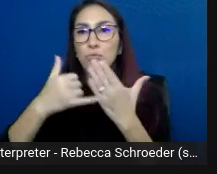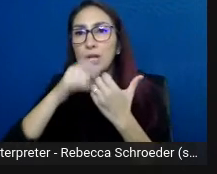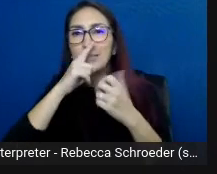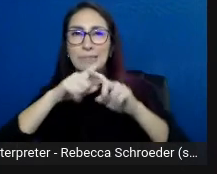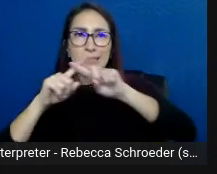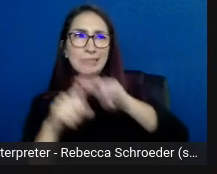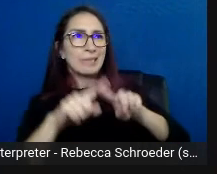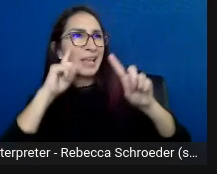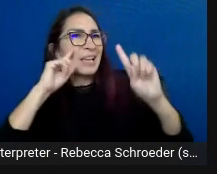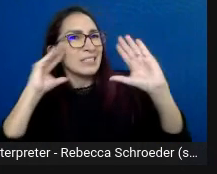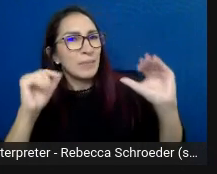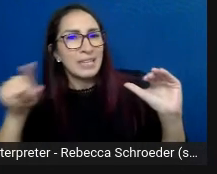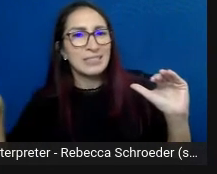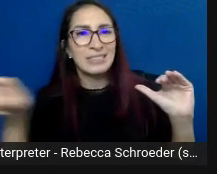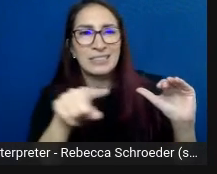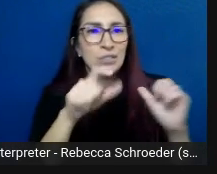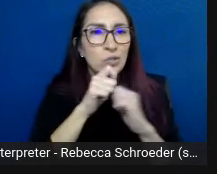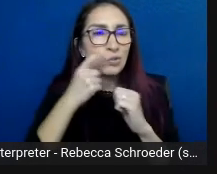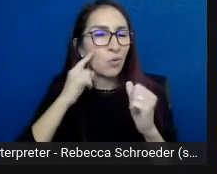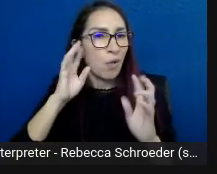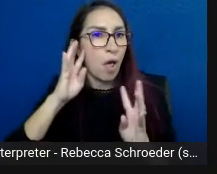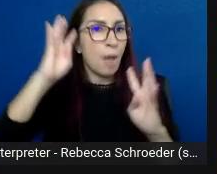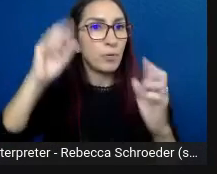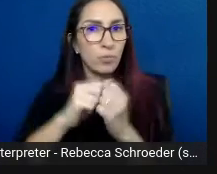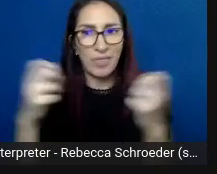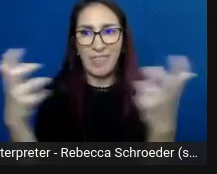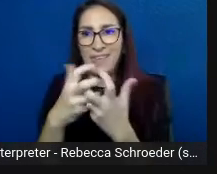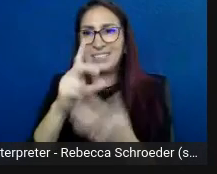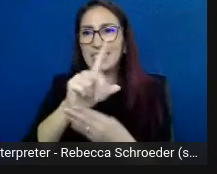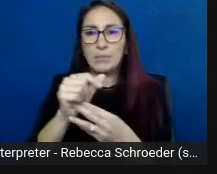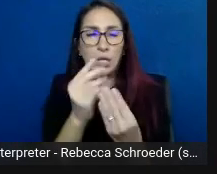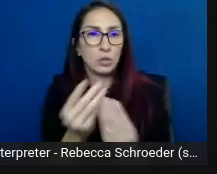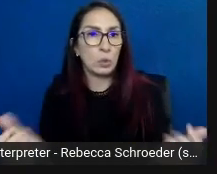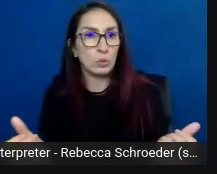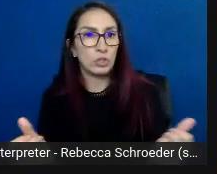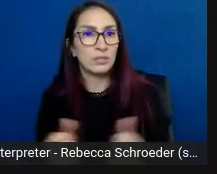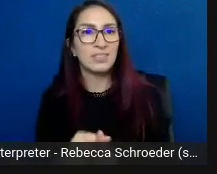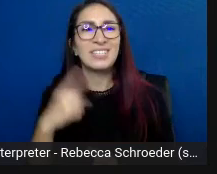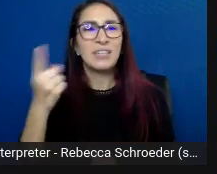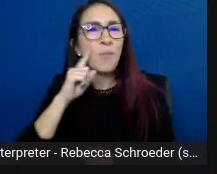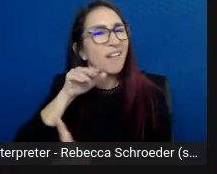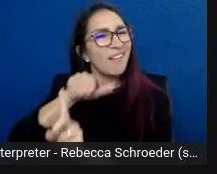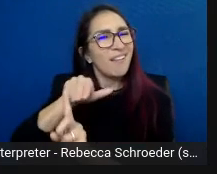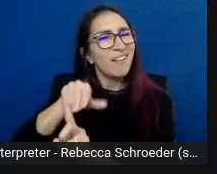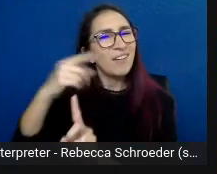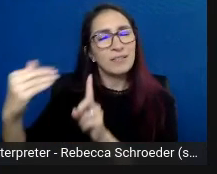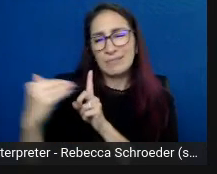I had a developer who once tweet, "Hey, are there blind screenreader users that want to help with my project?"